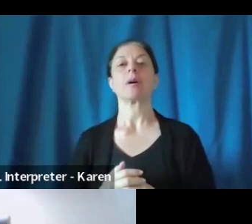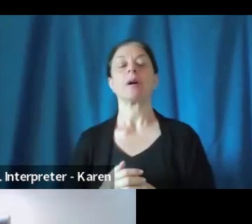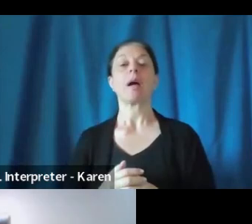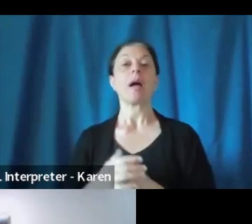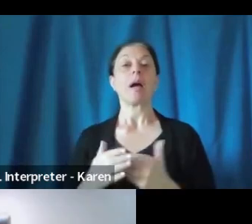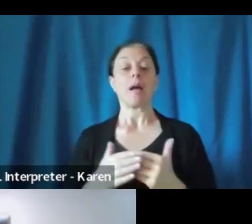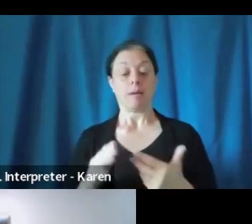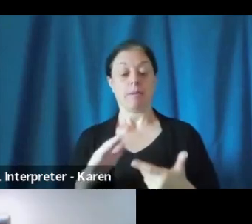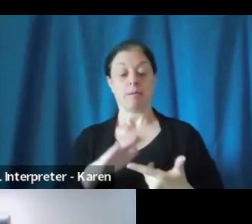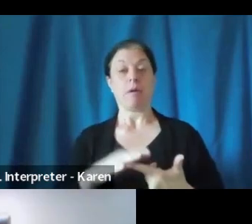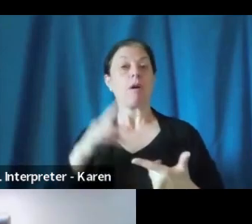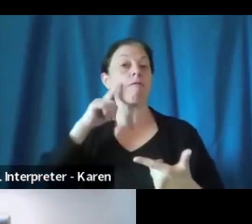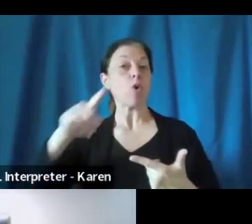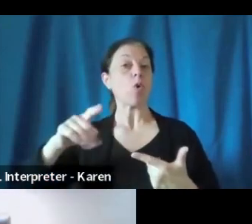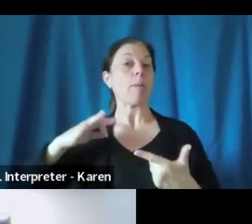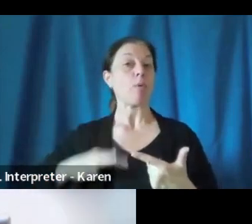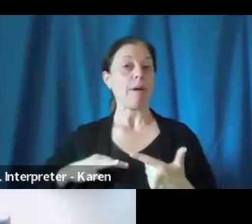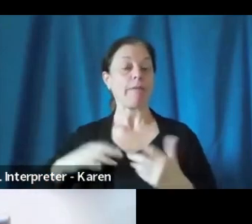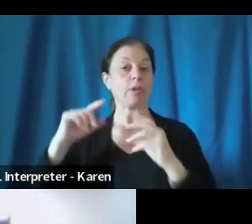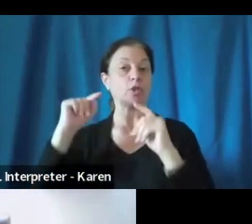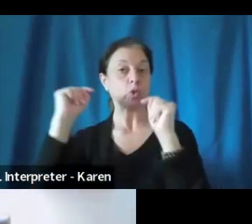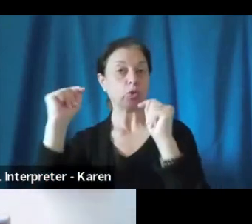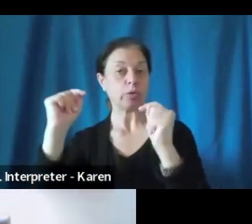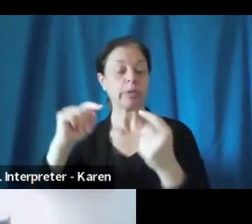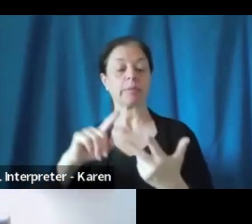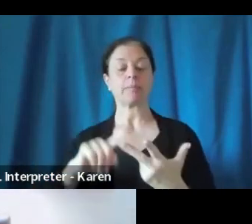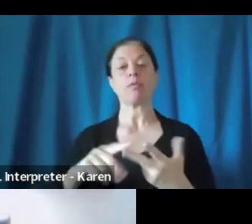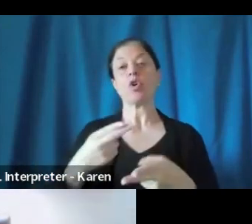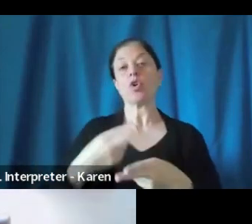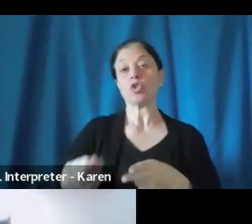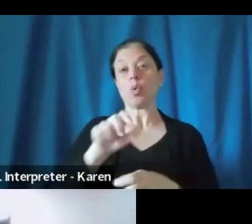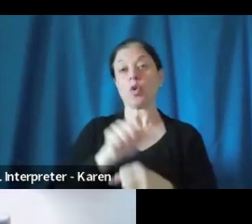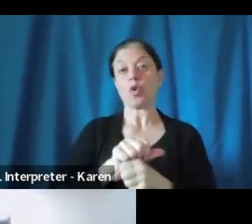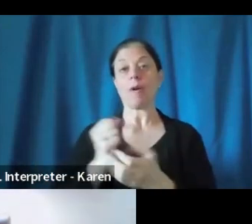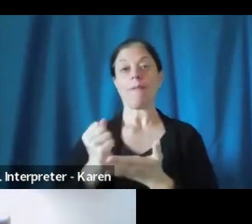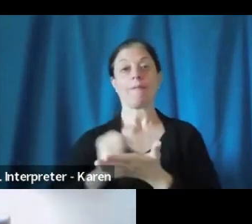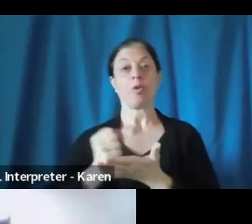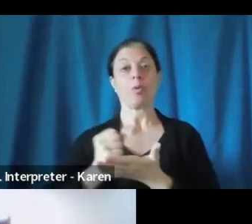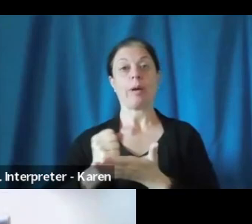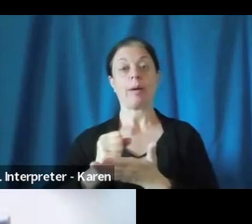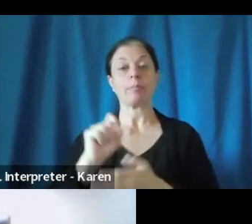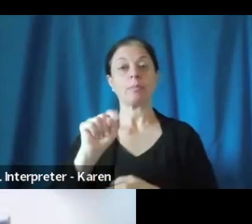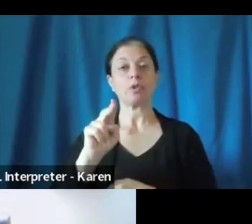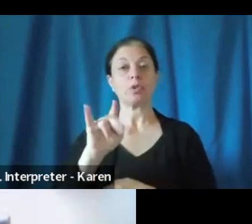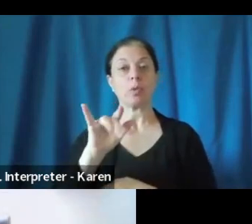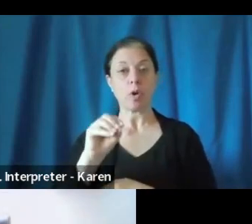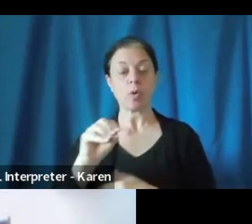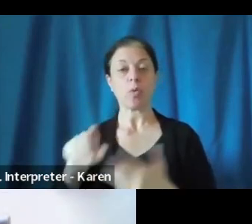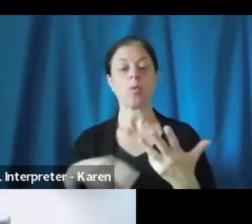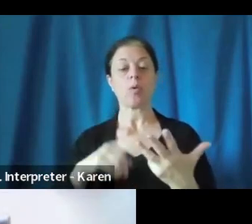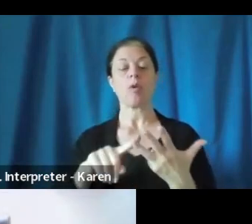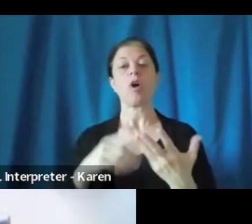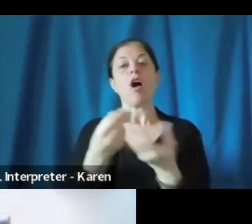middle and high school English teaching, followed by for-profit tutoring. A